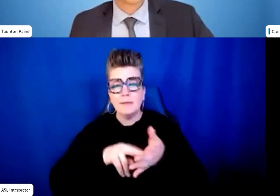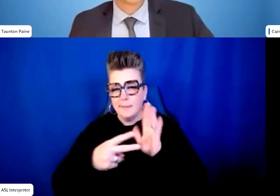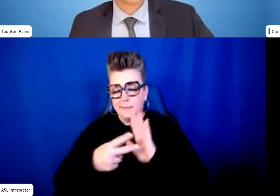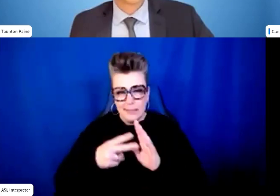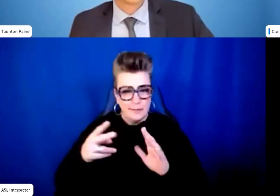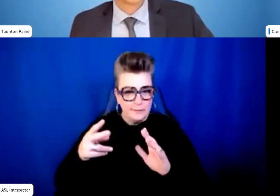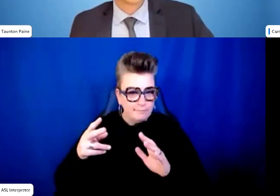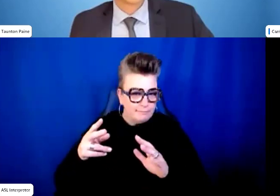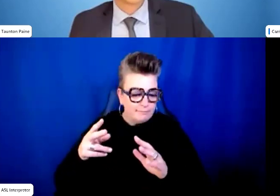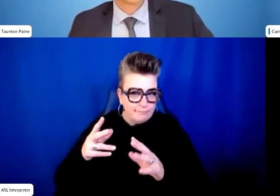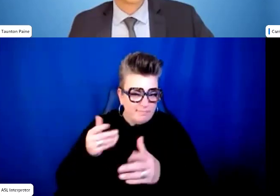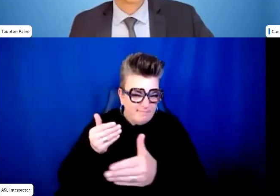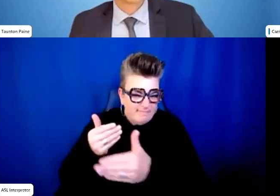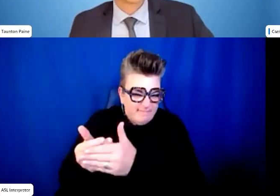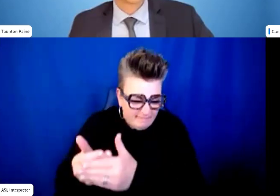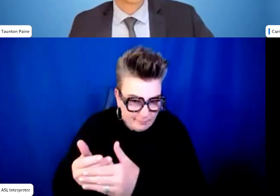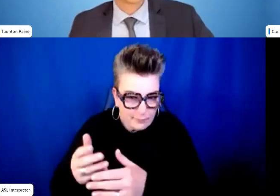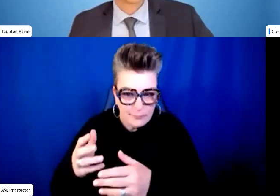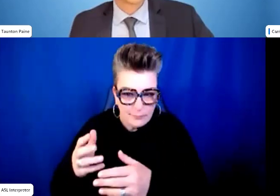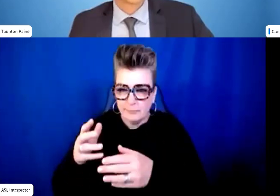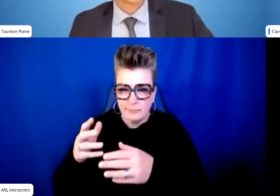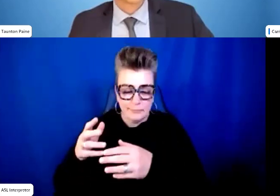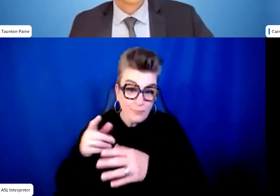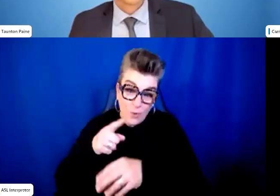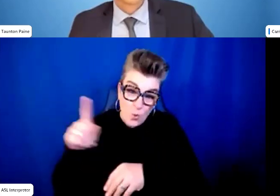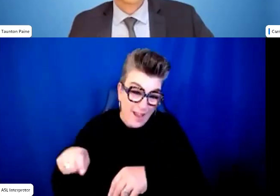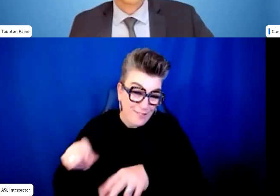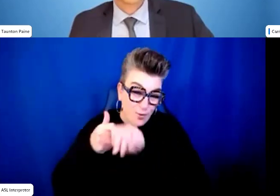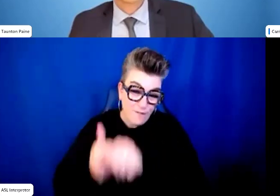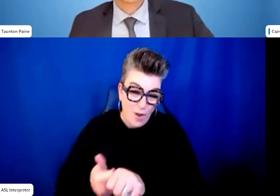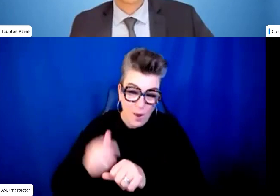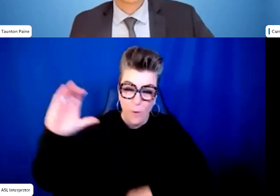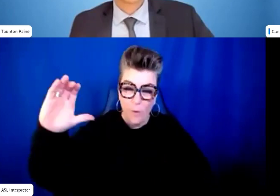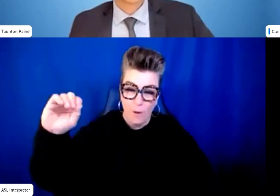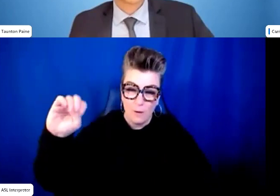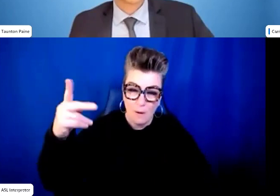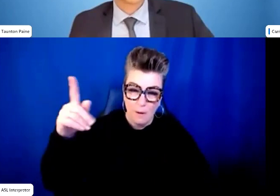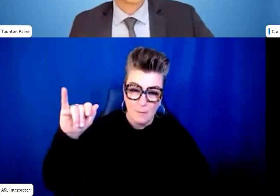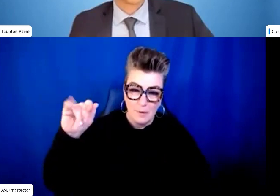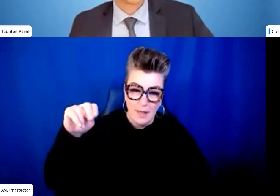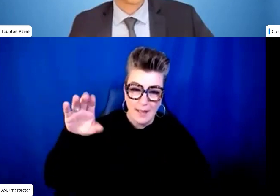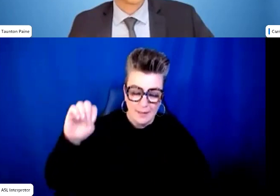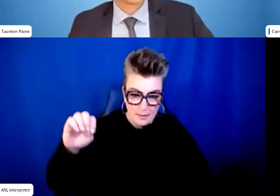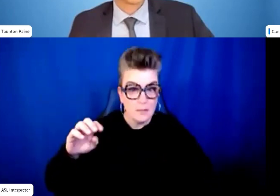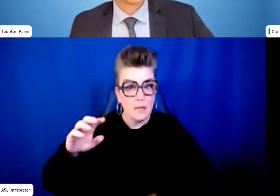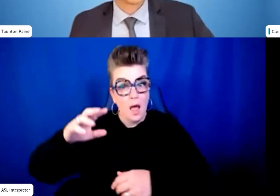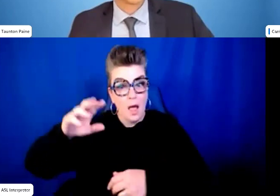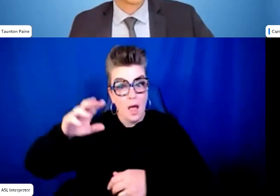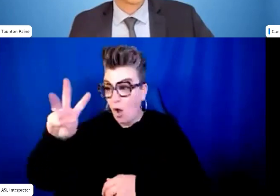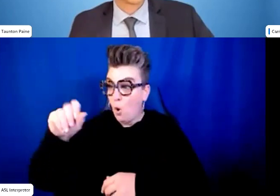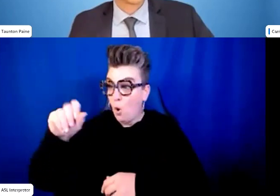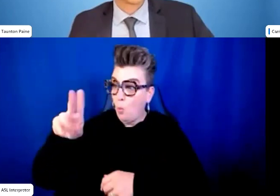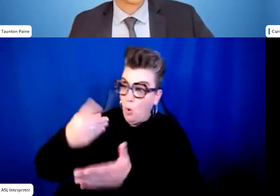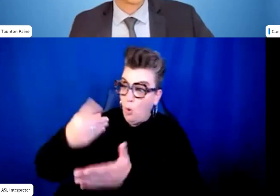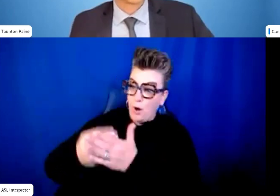And in terms of compliance, that is really the last date. And so we do understand, we certainly are hearing,